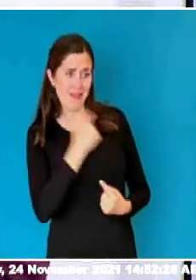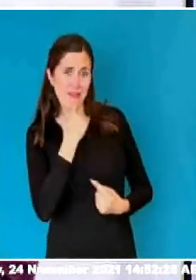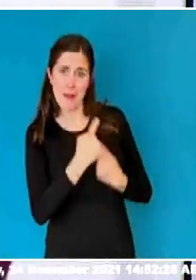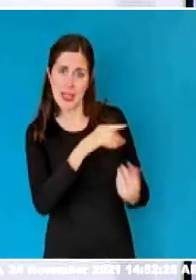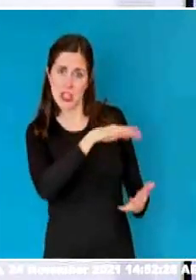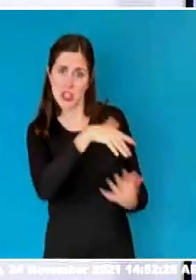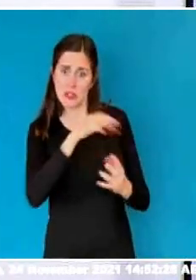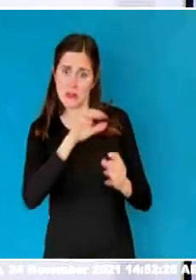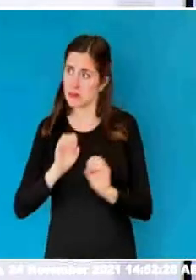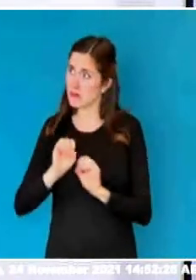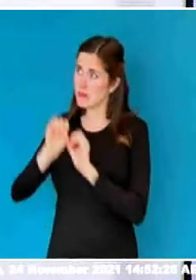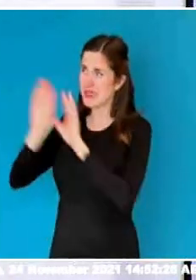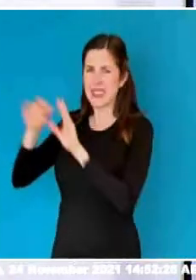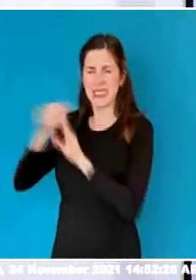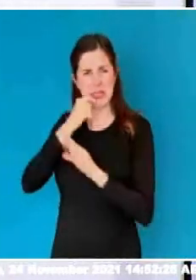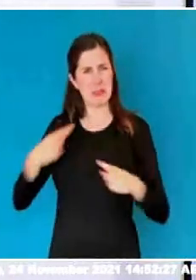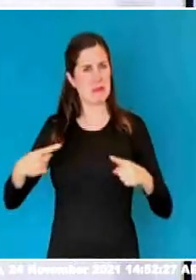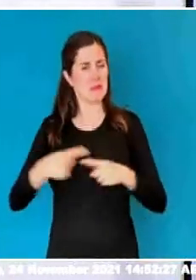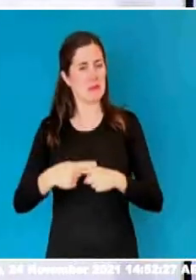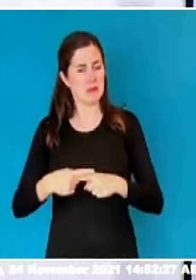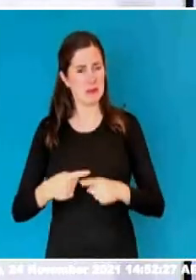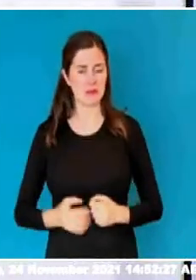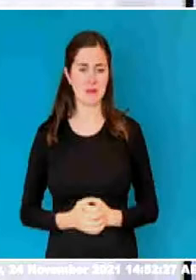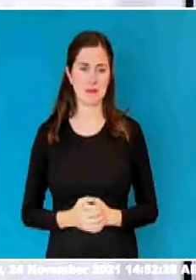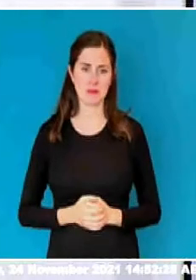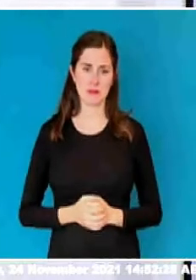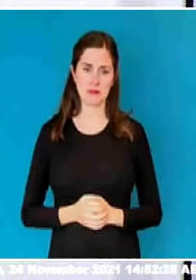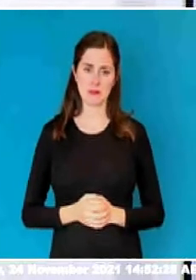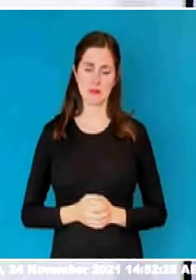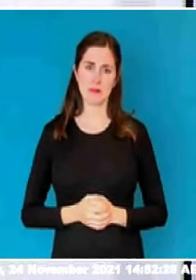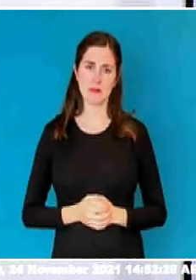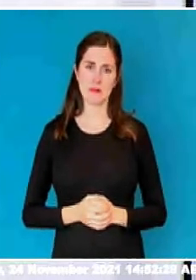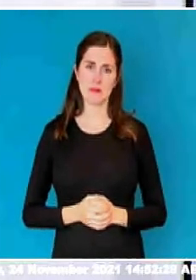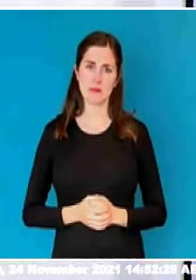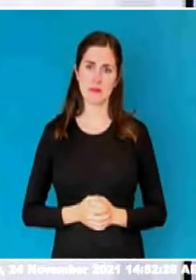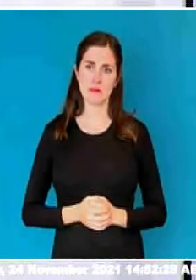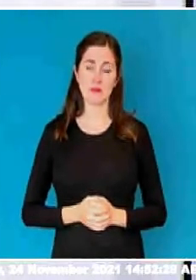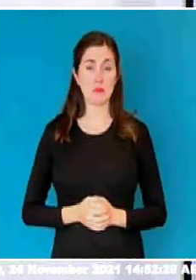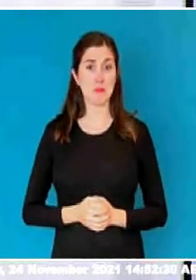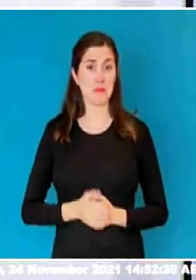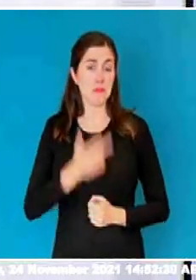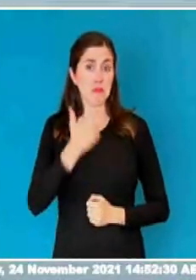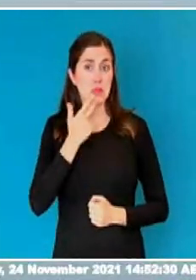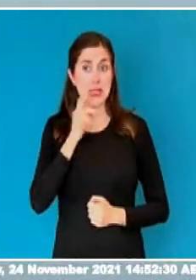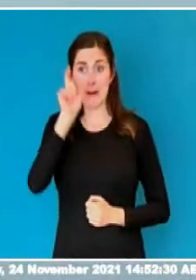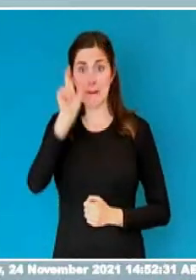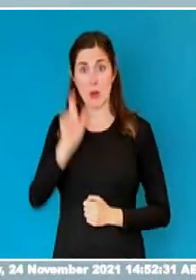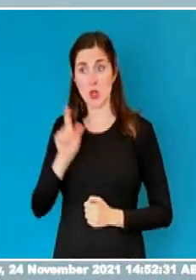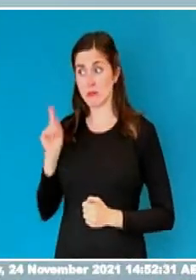Well, a person coming into an organisation, they will have had to have had